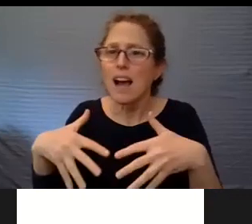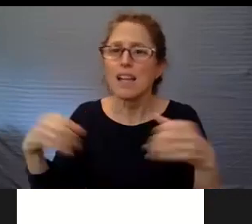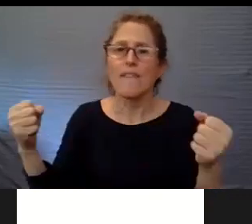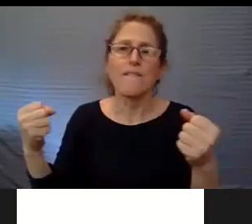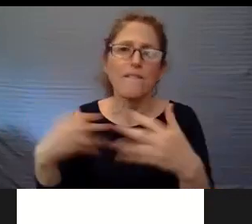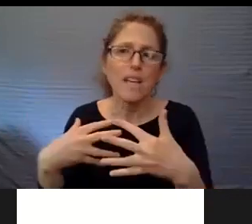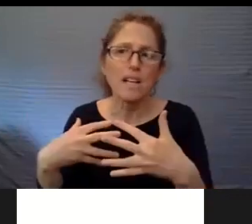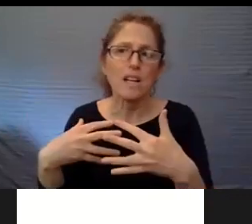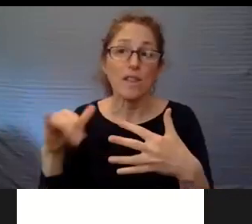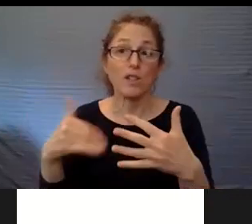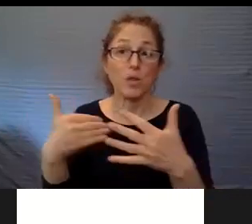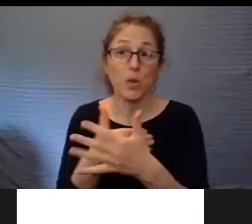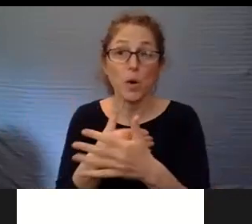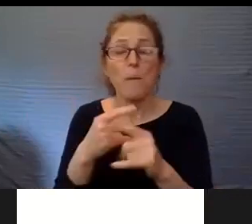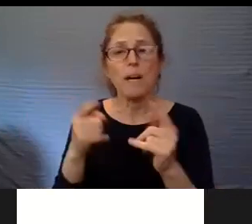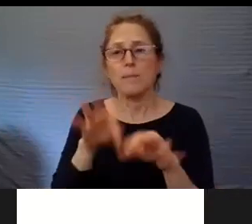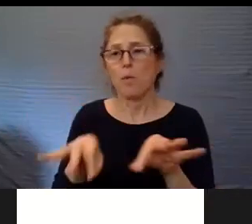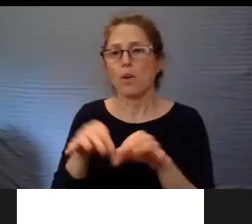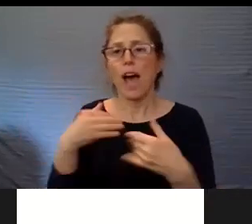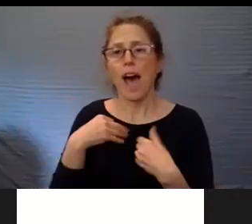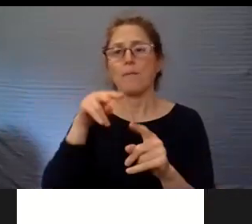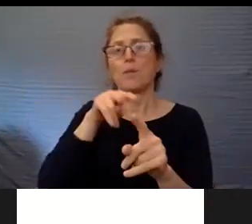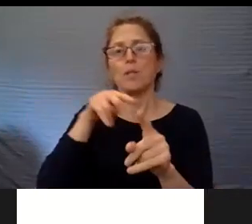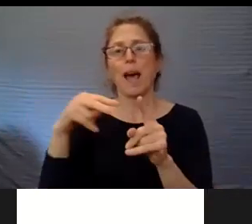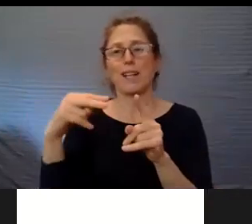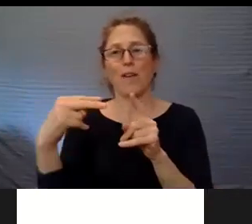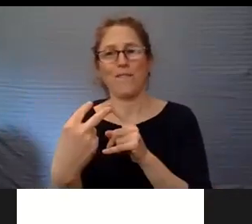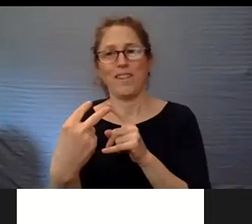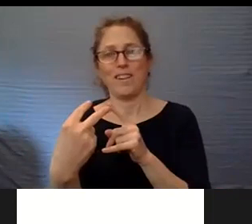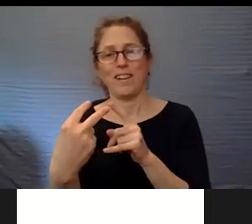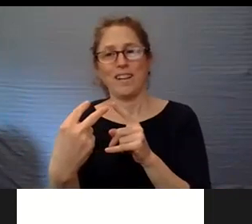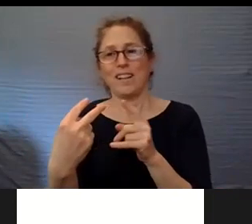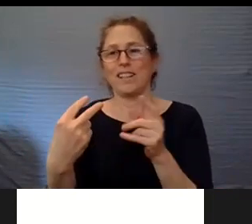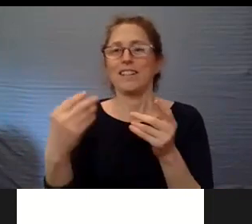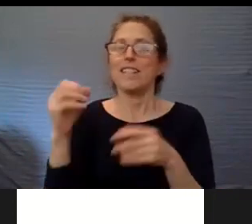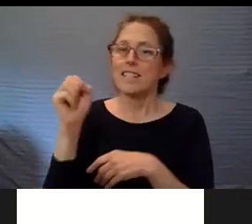But I think it's important to keep perspective on, you know, yes, it might be